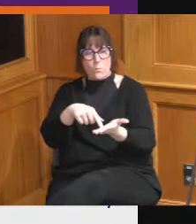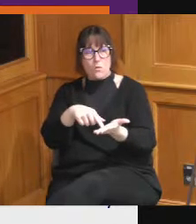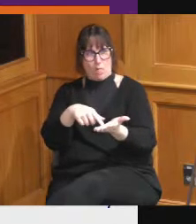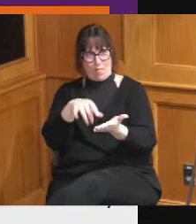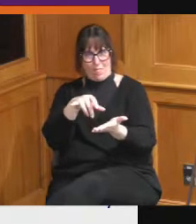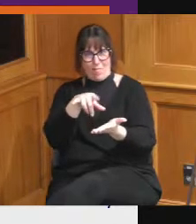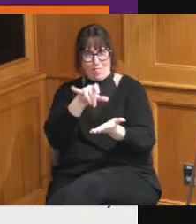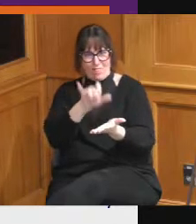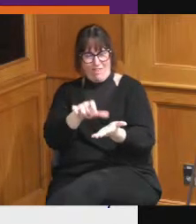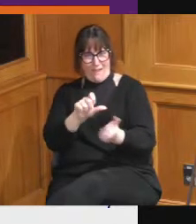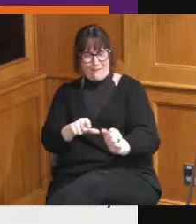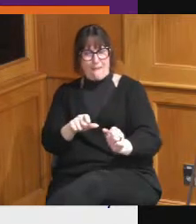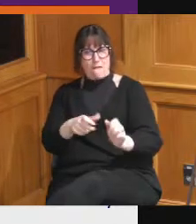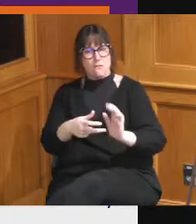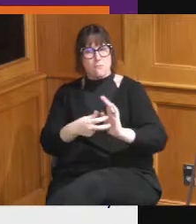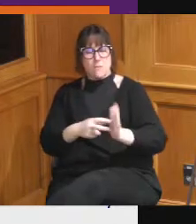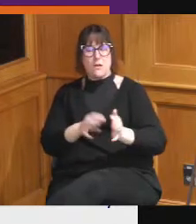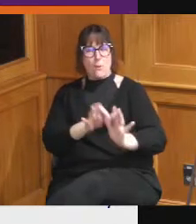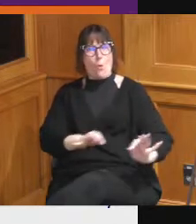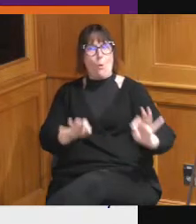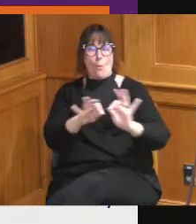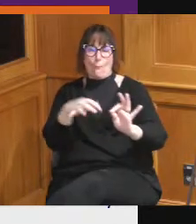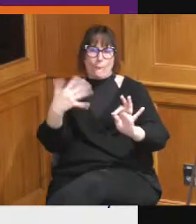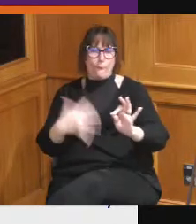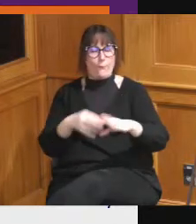in place the bigger the impact you're going to have because it's a multi-year cycle from